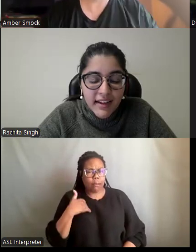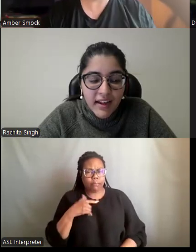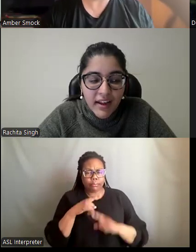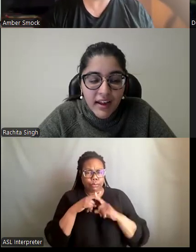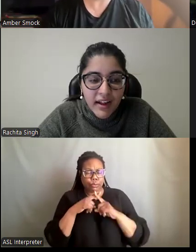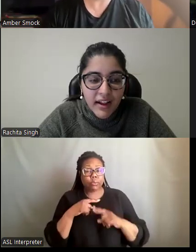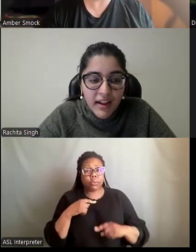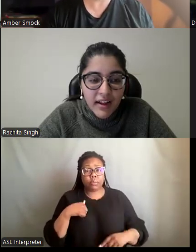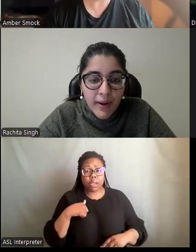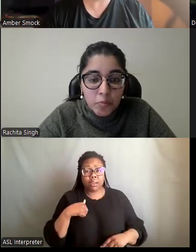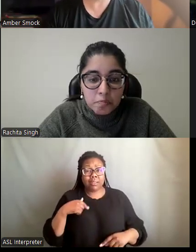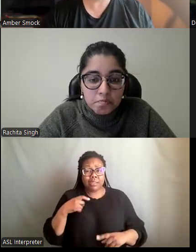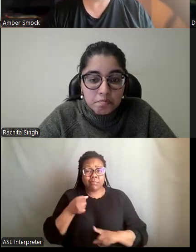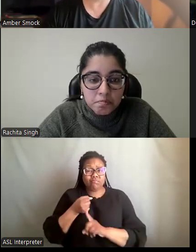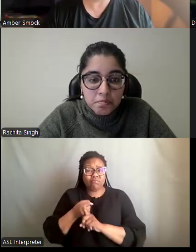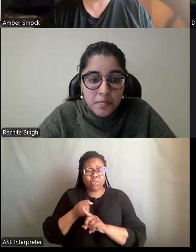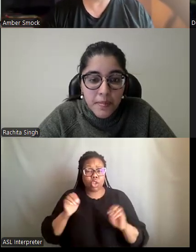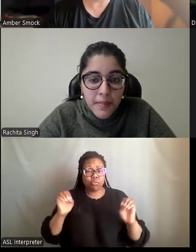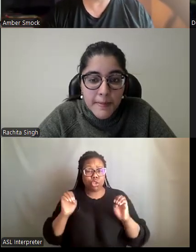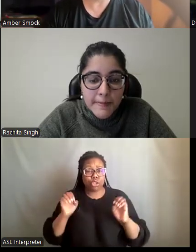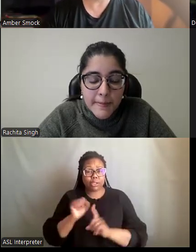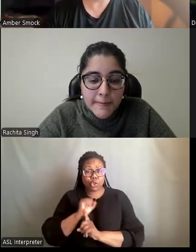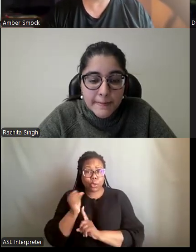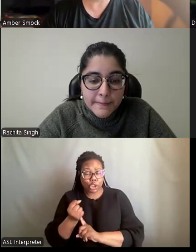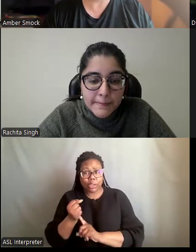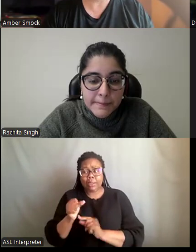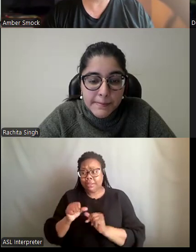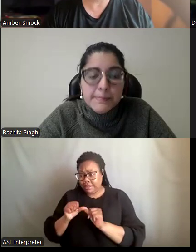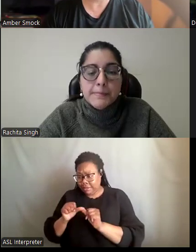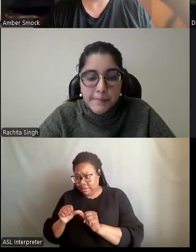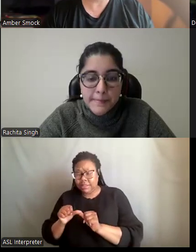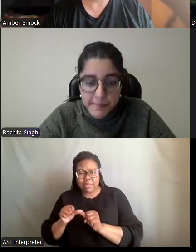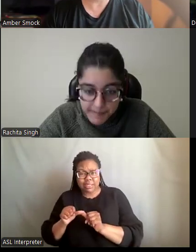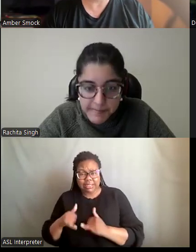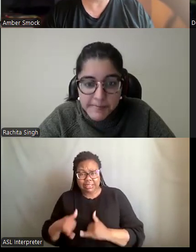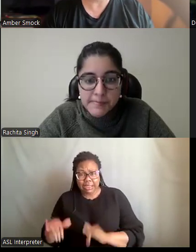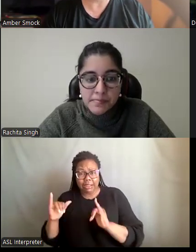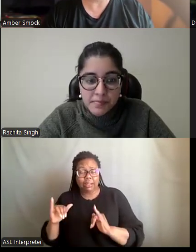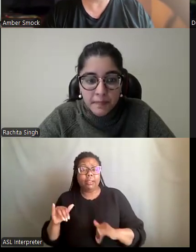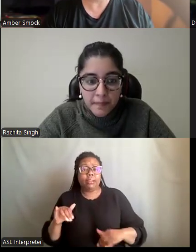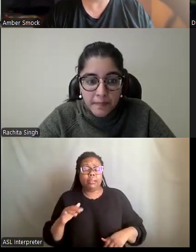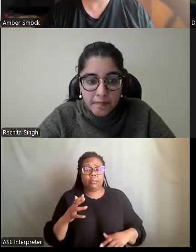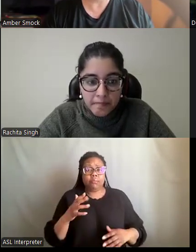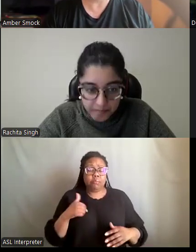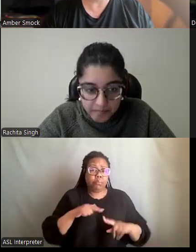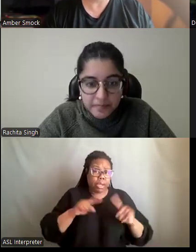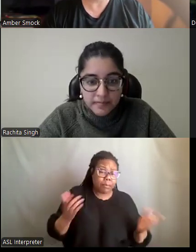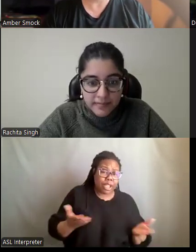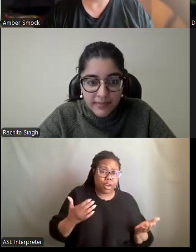know why I was on mute. This is Anita. I was in an emergency situation going on. I'm still in an emergency